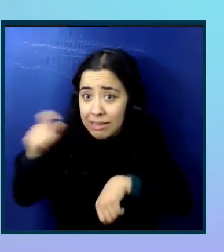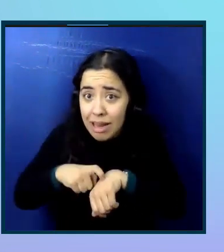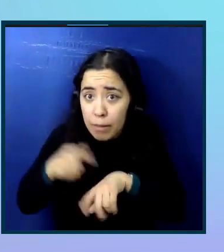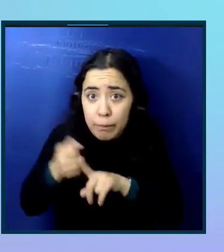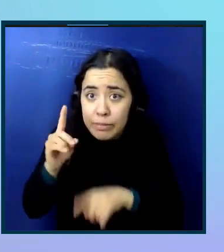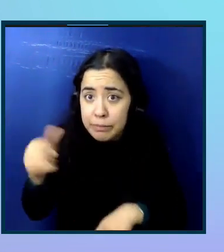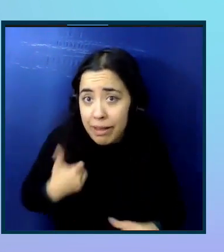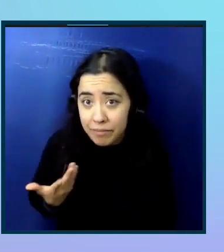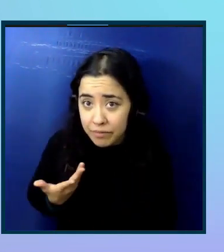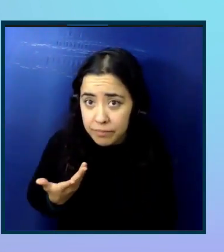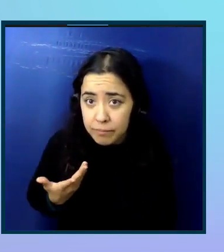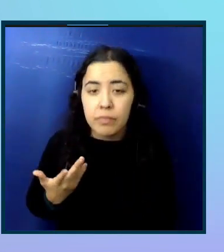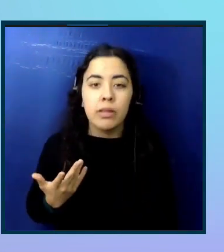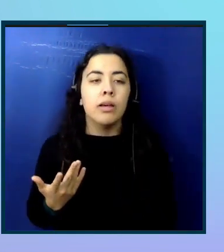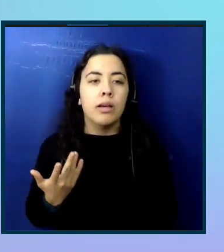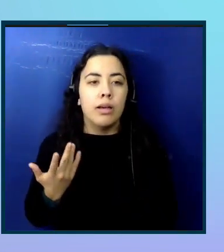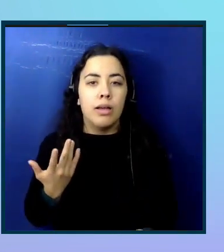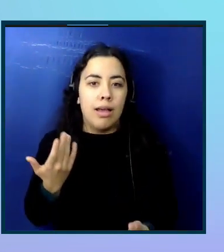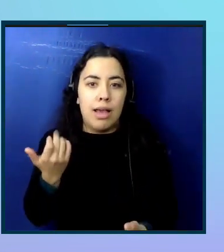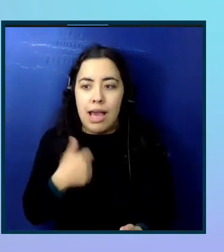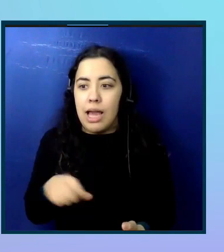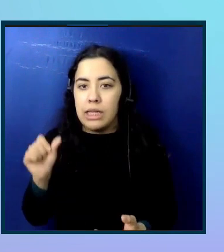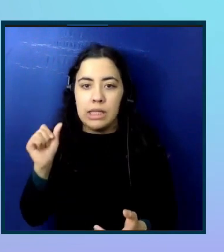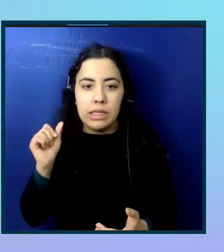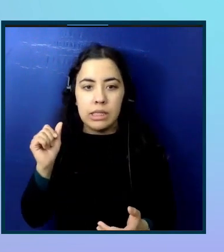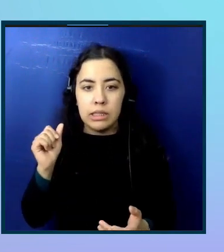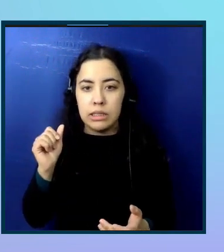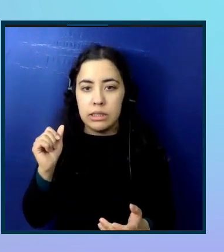They can get, you know, an AEO, and get access that way,